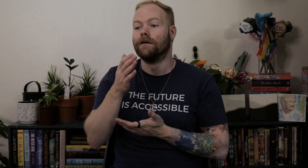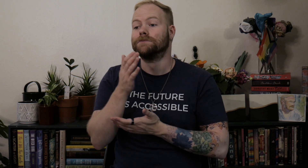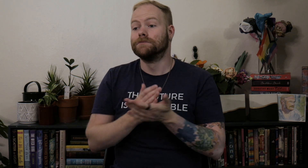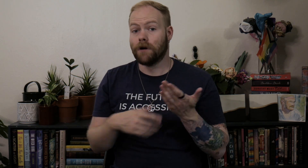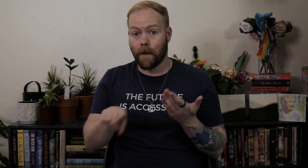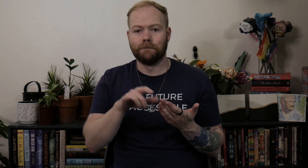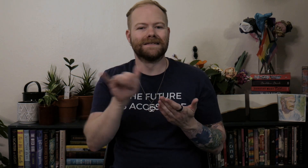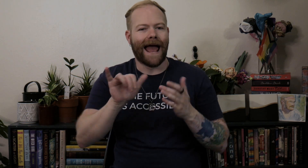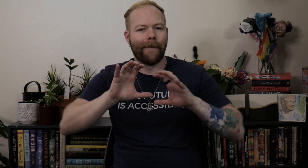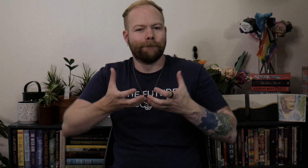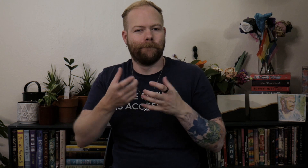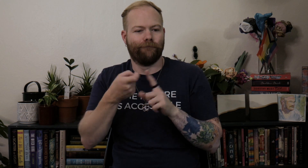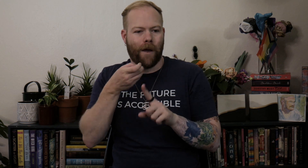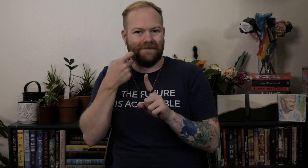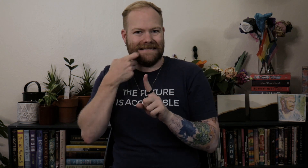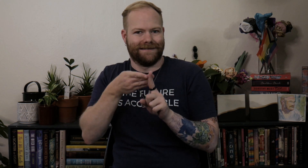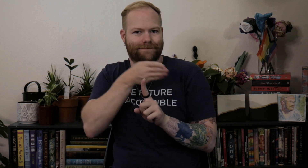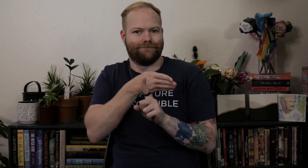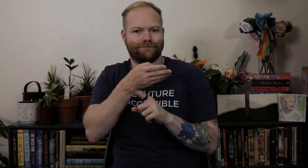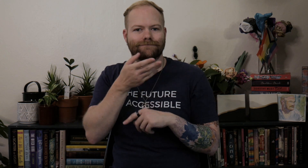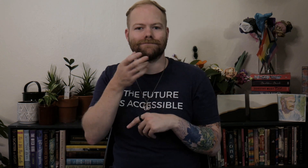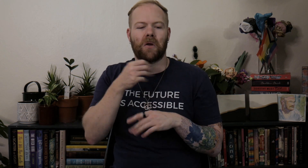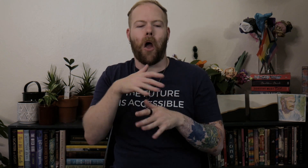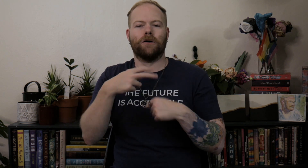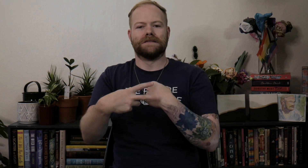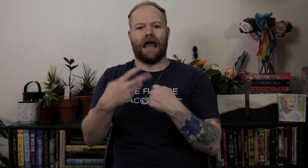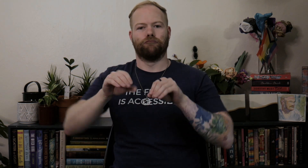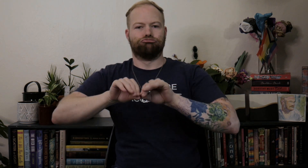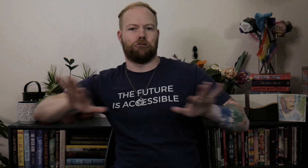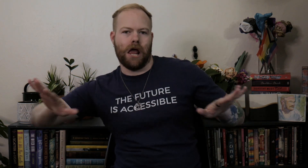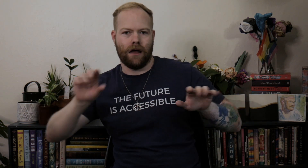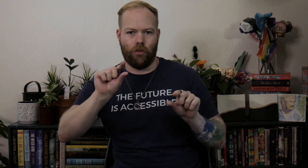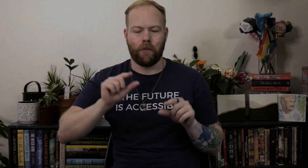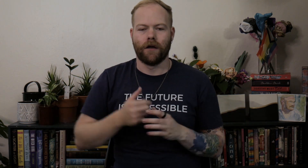Some of them are the same category as a recent video, so I save it to spread out a bit.